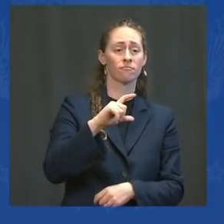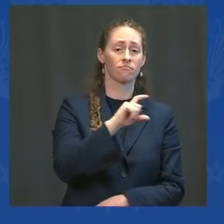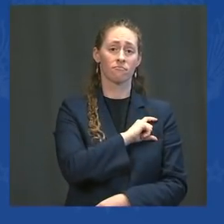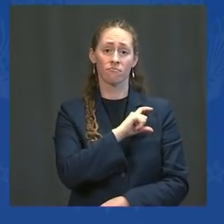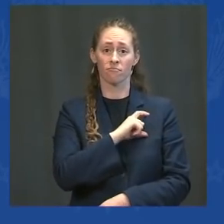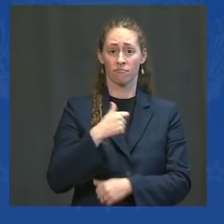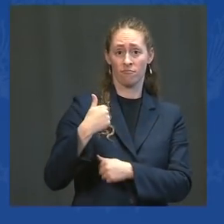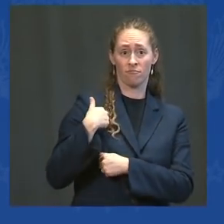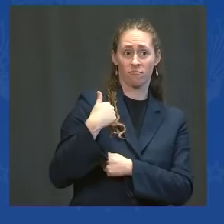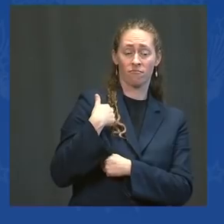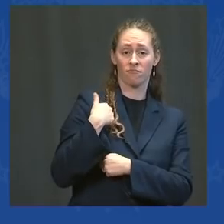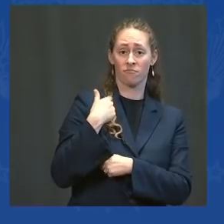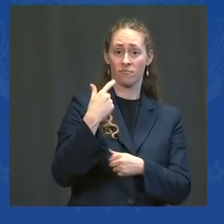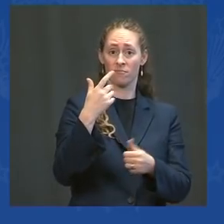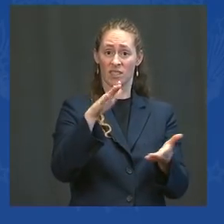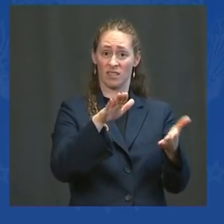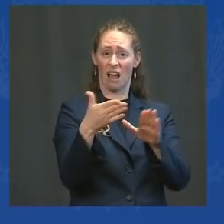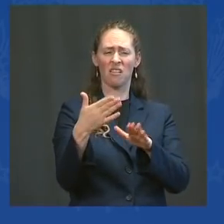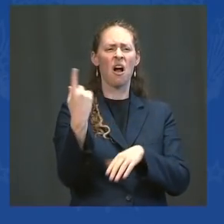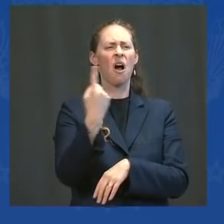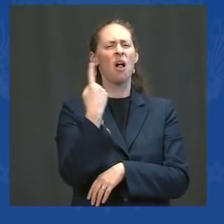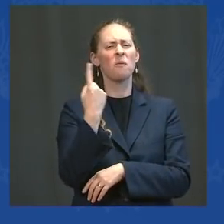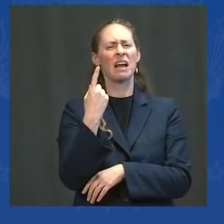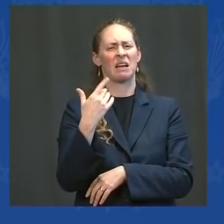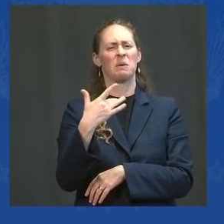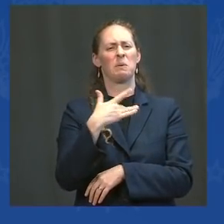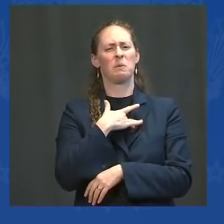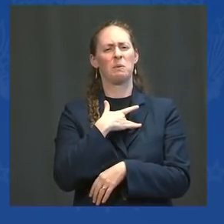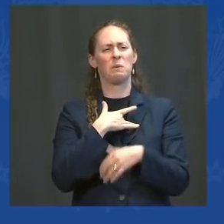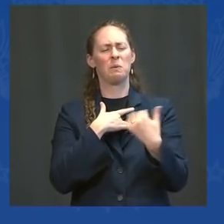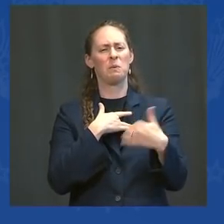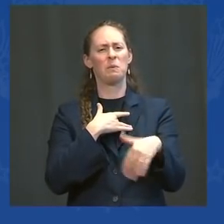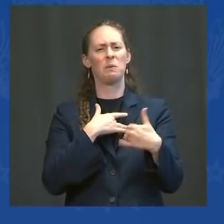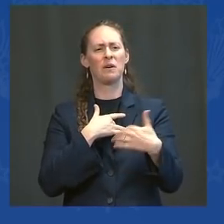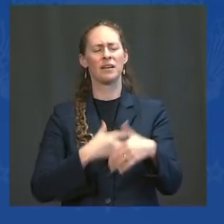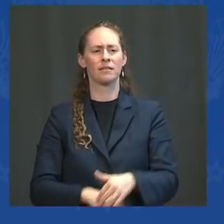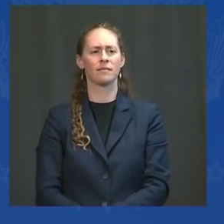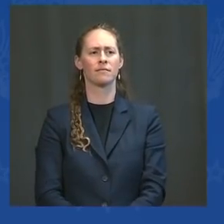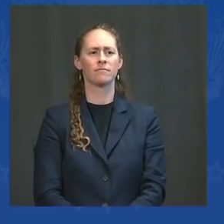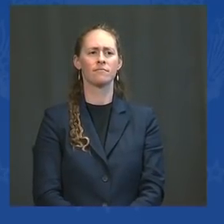a struggle that they didn't start, a struggle we didn't seek,